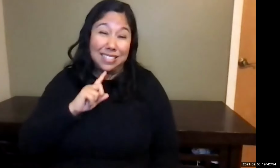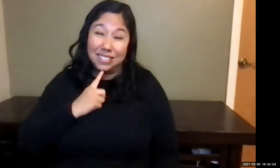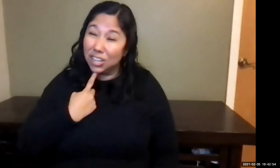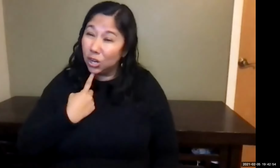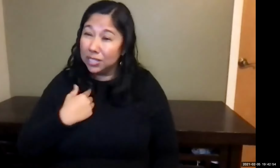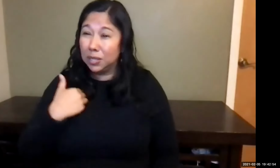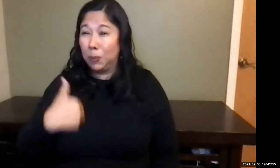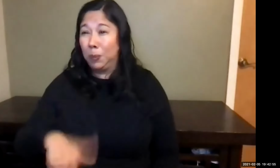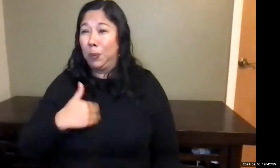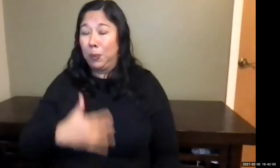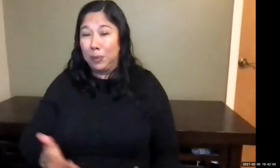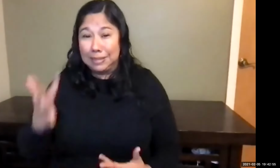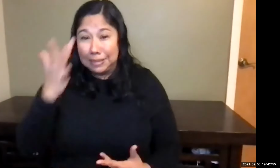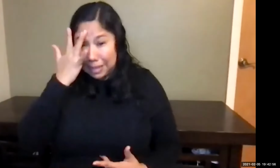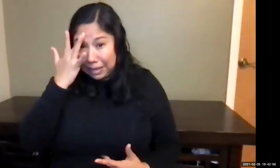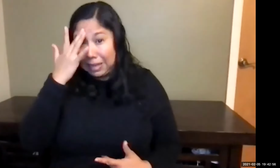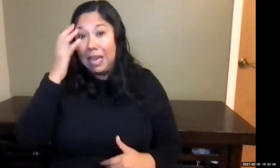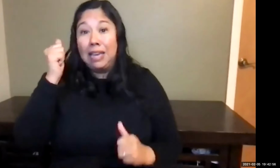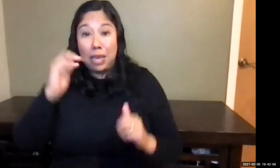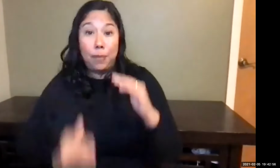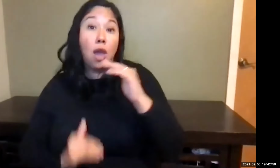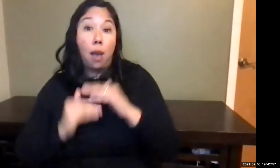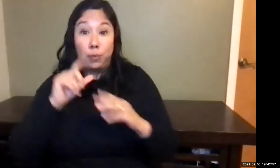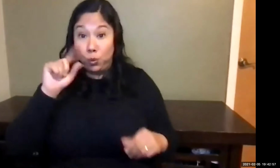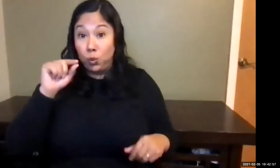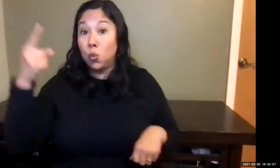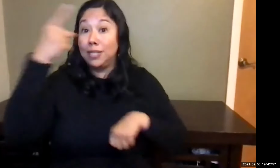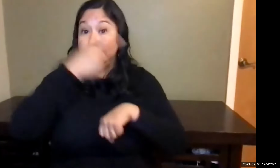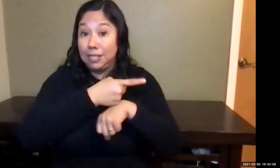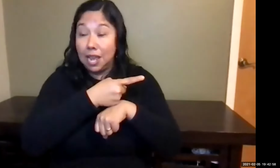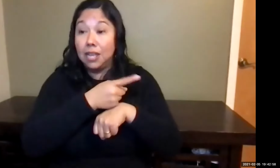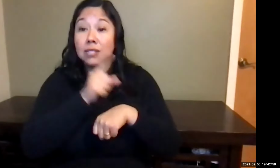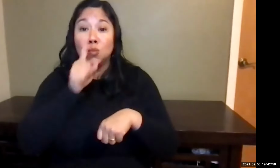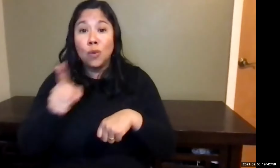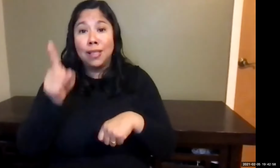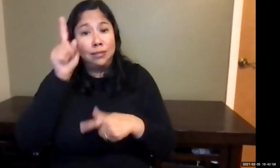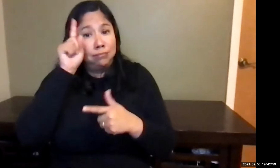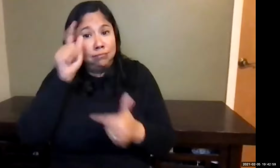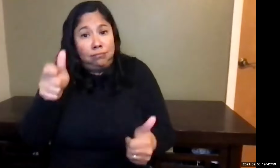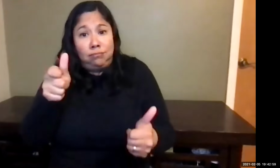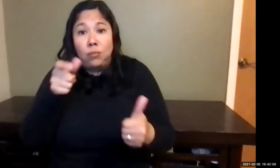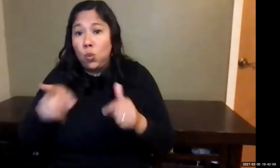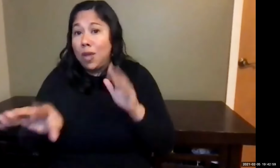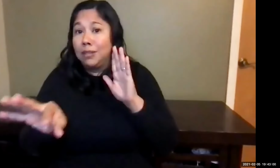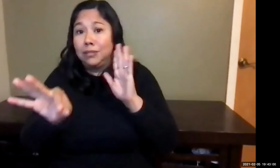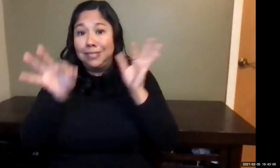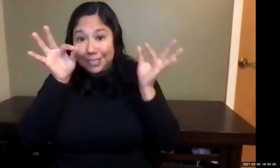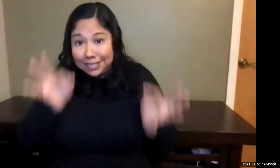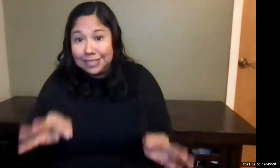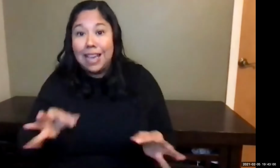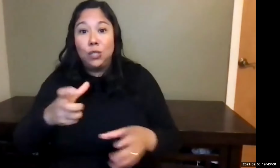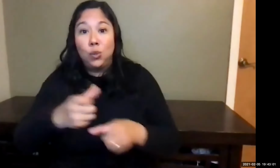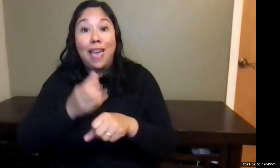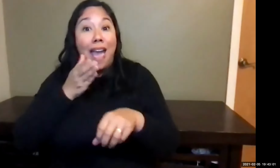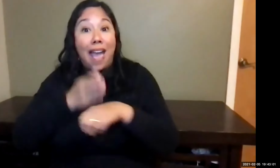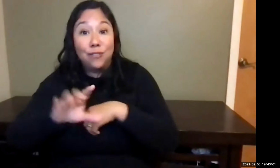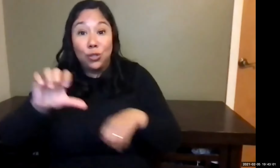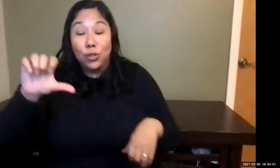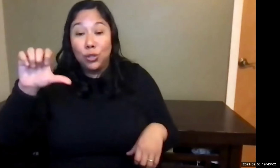can be up to 20 days, but then you can choose to get it after the 10 days, or delay it for months.